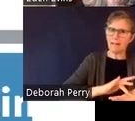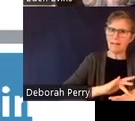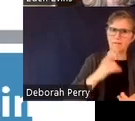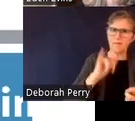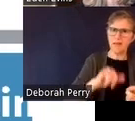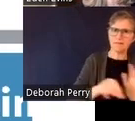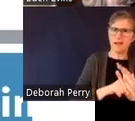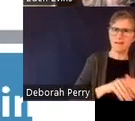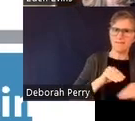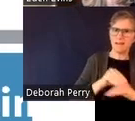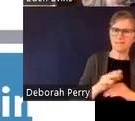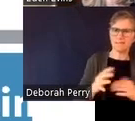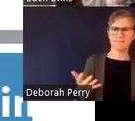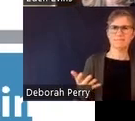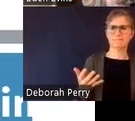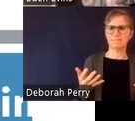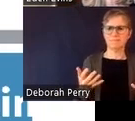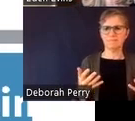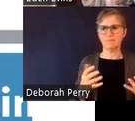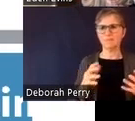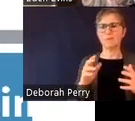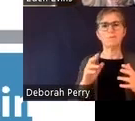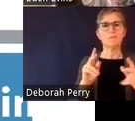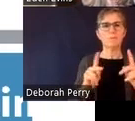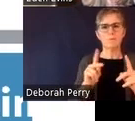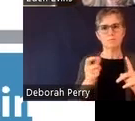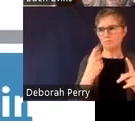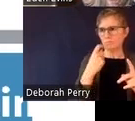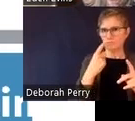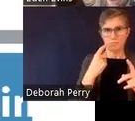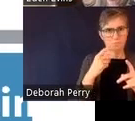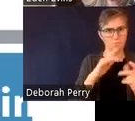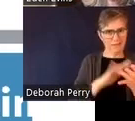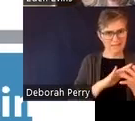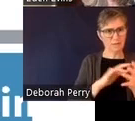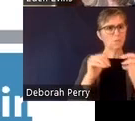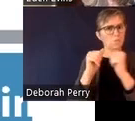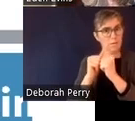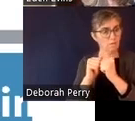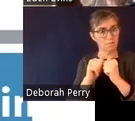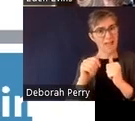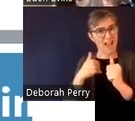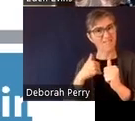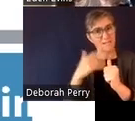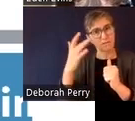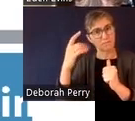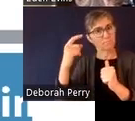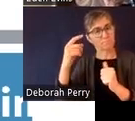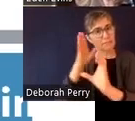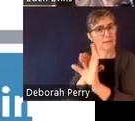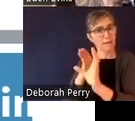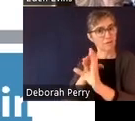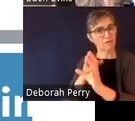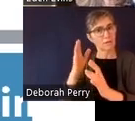we're seeing in people who took this medicine with a psychiatric comorbidity. And it wasn't until the